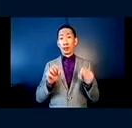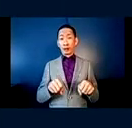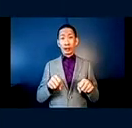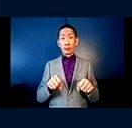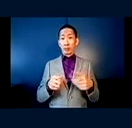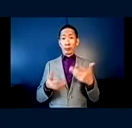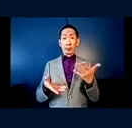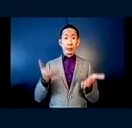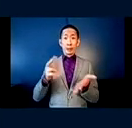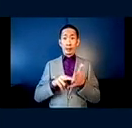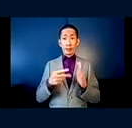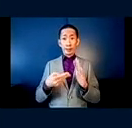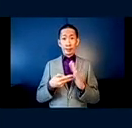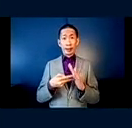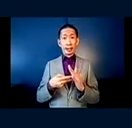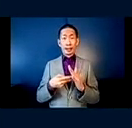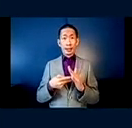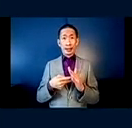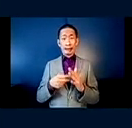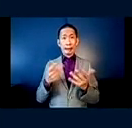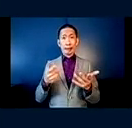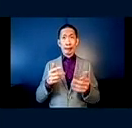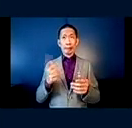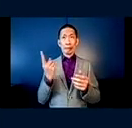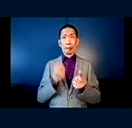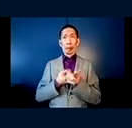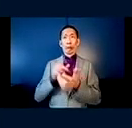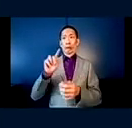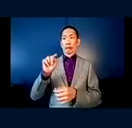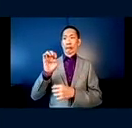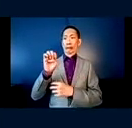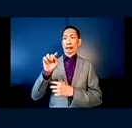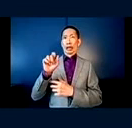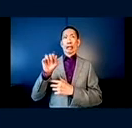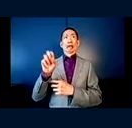TRASH, THAT SOMEONE HAPHAZARDLY